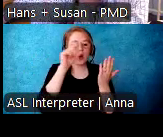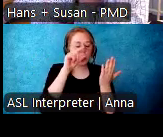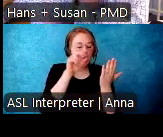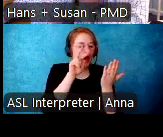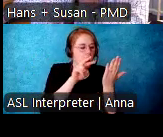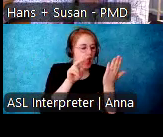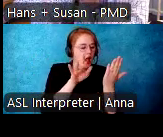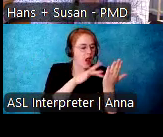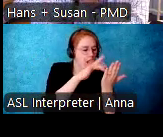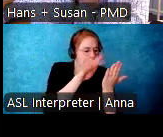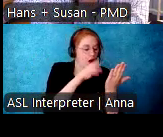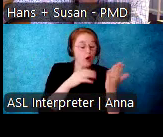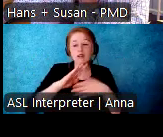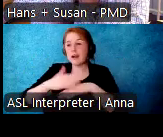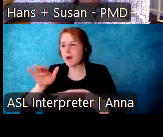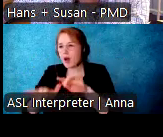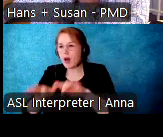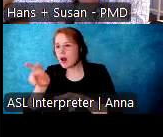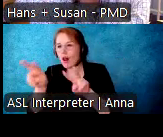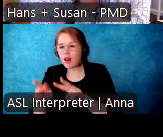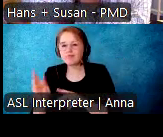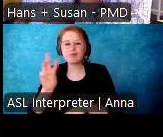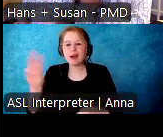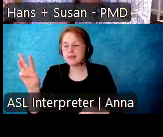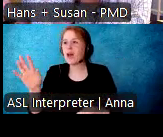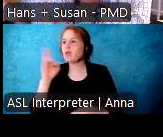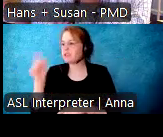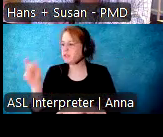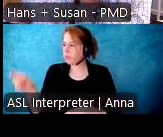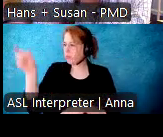or on your desktop websites that are very broad